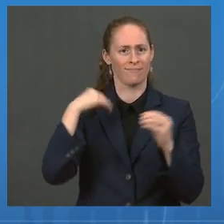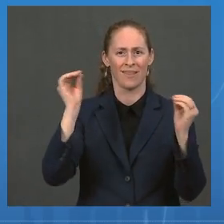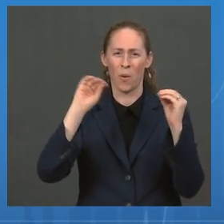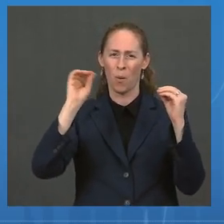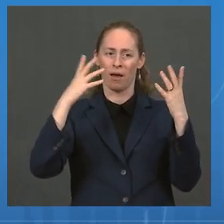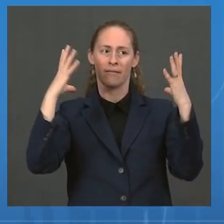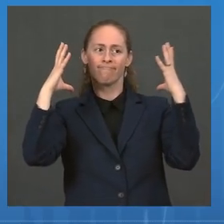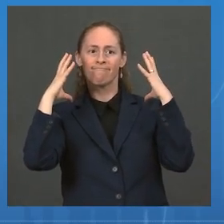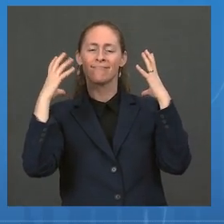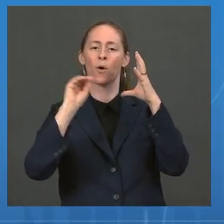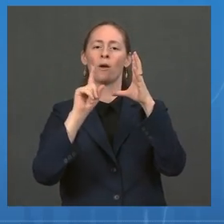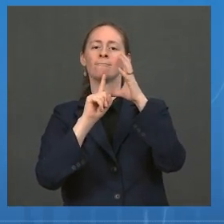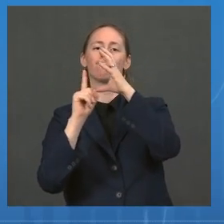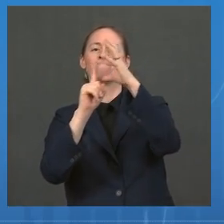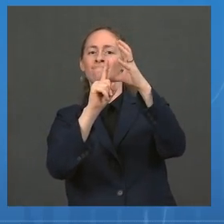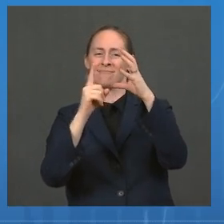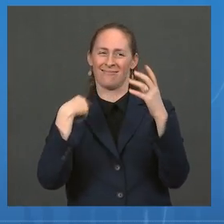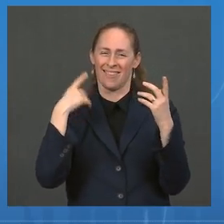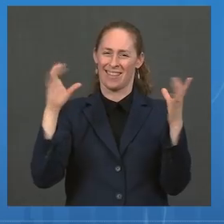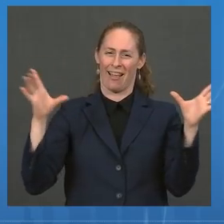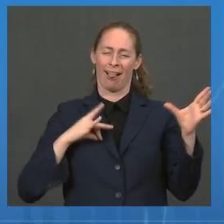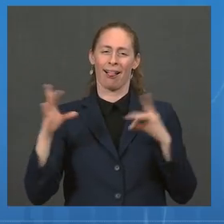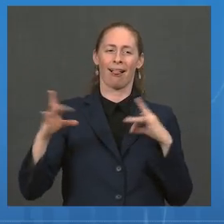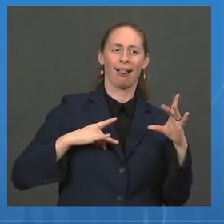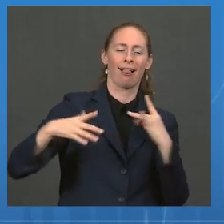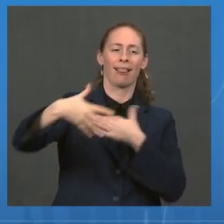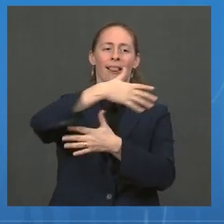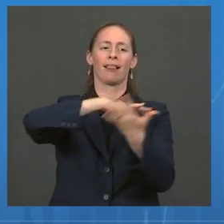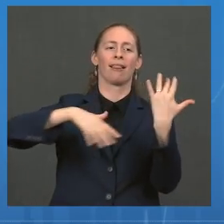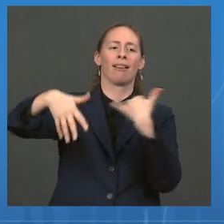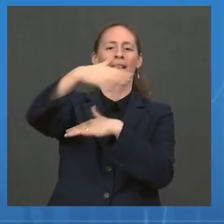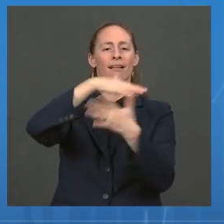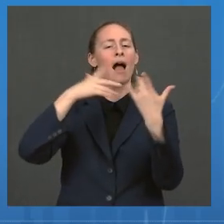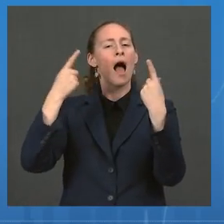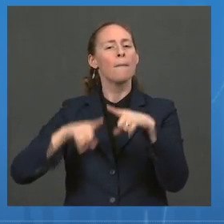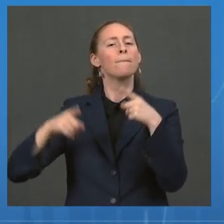a number of instances throughout history where we have made a decision as a society